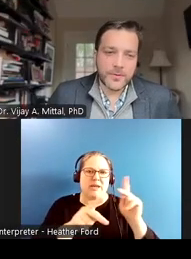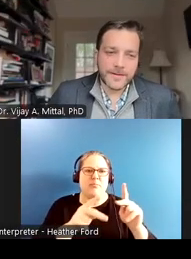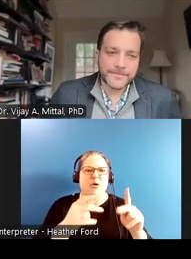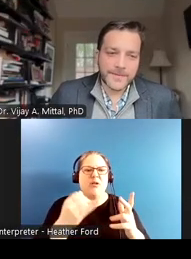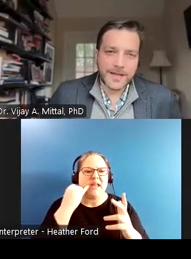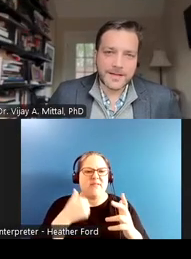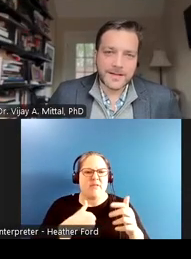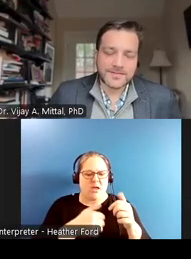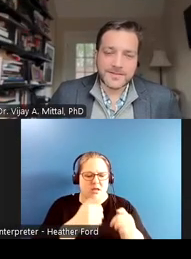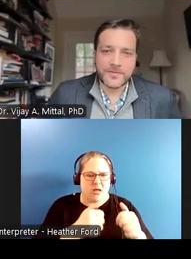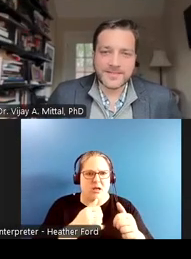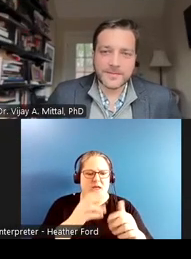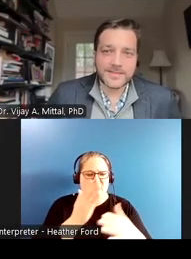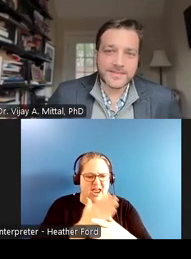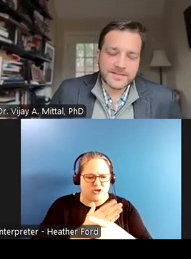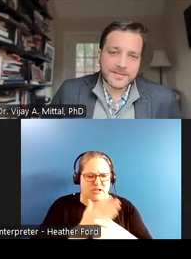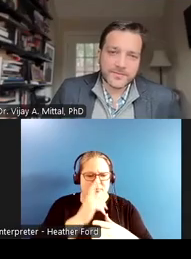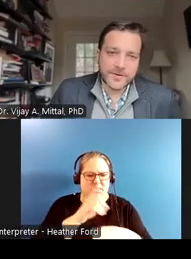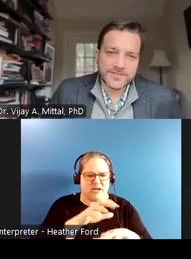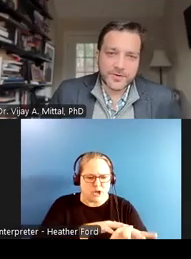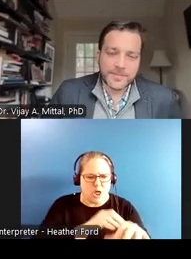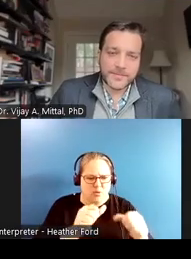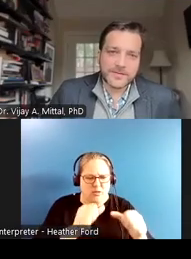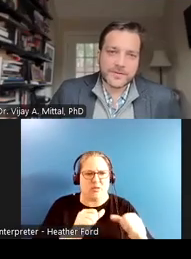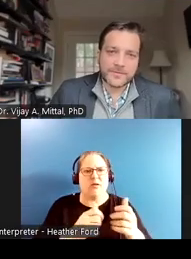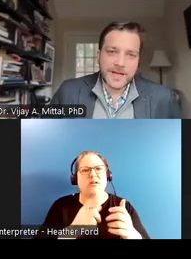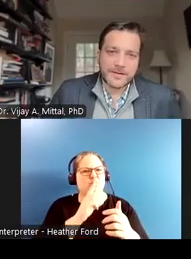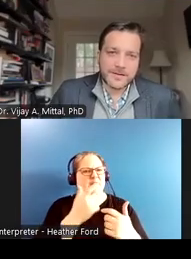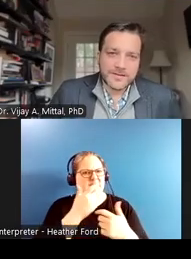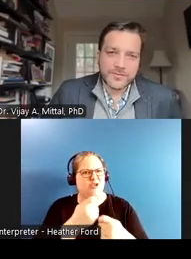slowing and it it's we've had some great success so far. Some great papers have come from that. So,